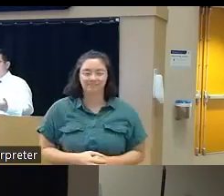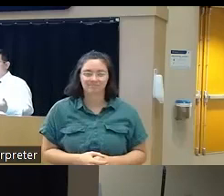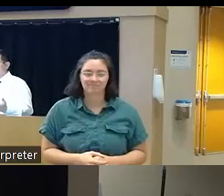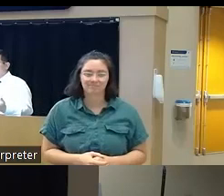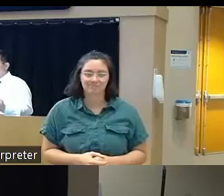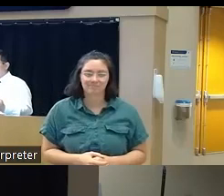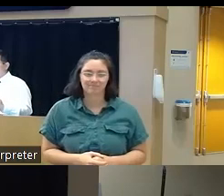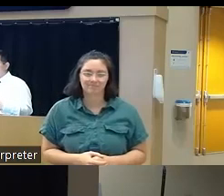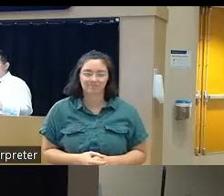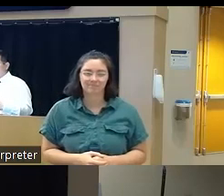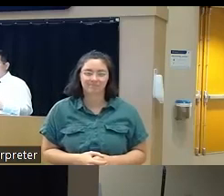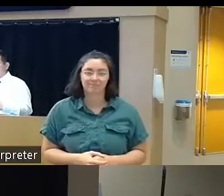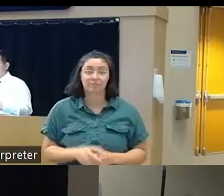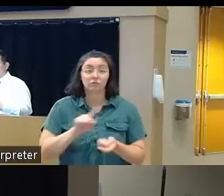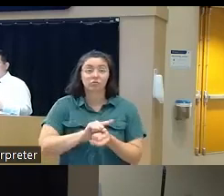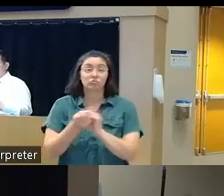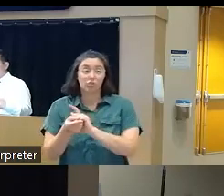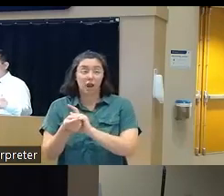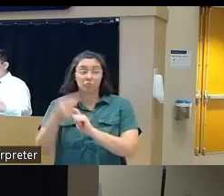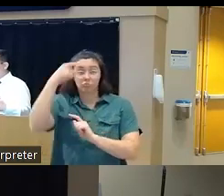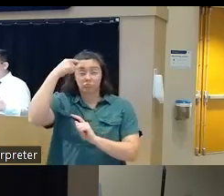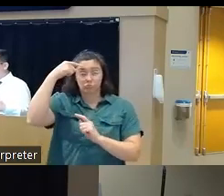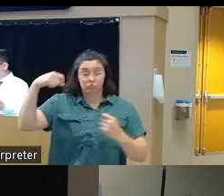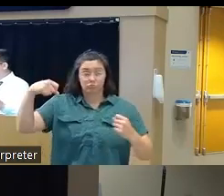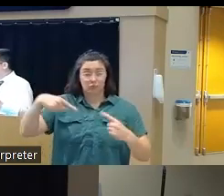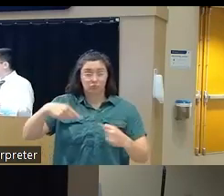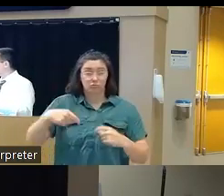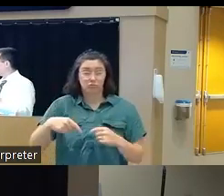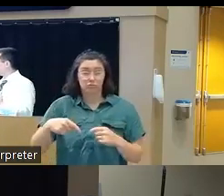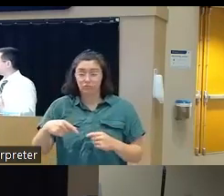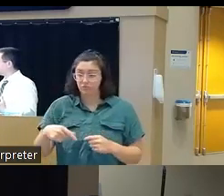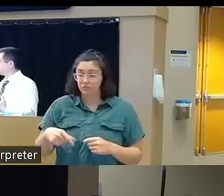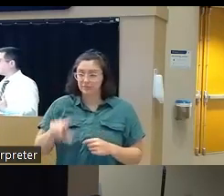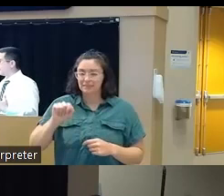used uh transcranial electrical stimulation I'm a very practical person I like things that are